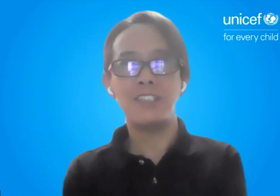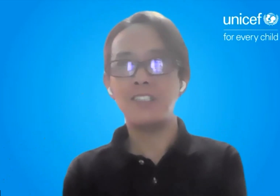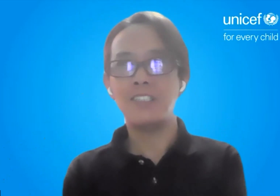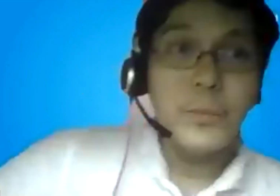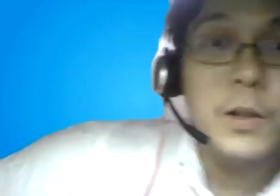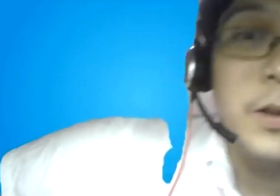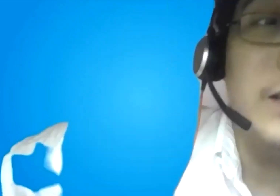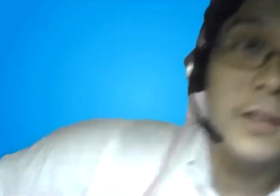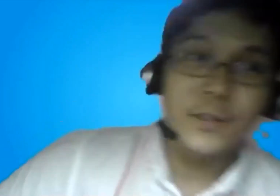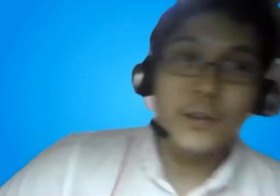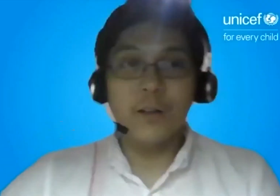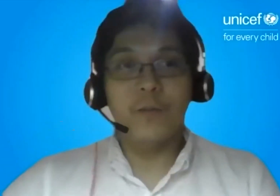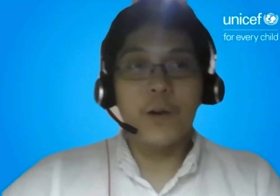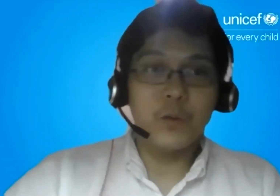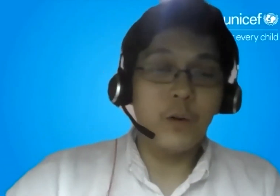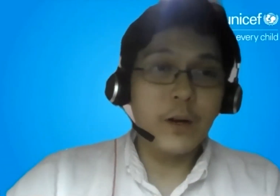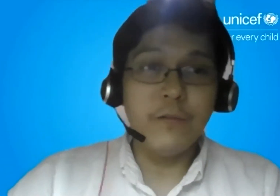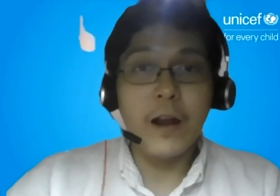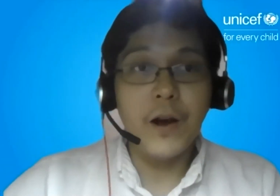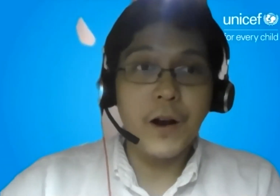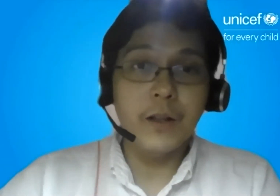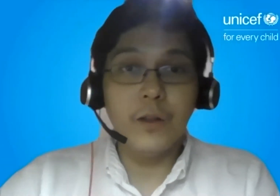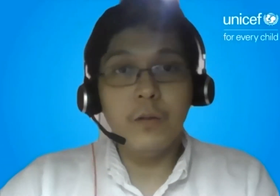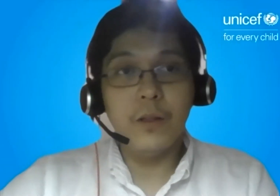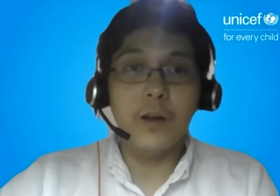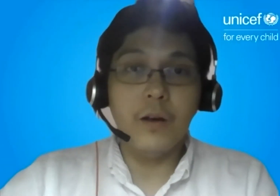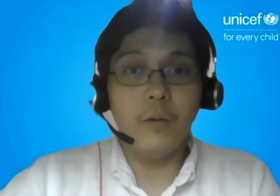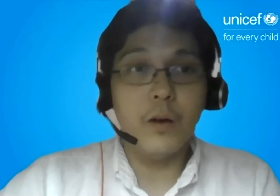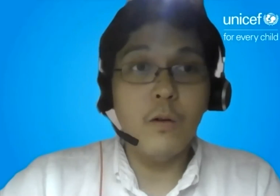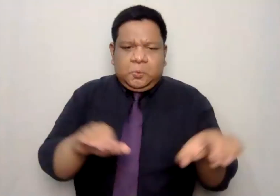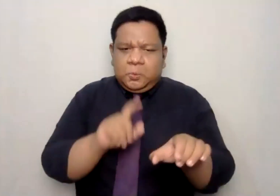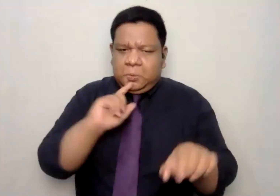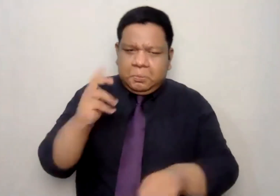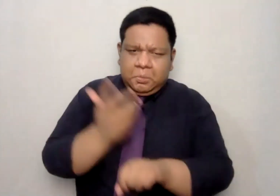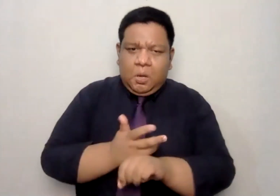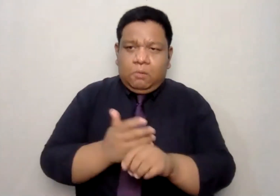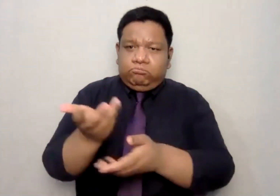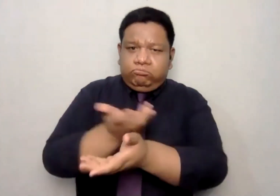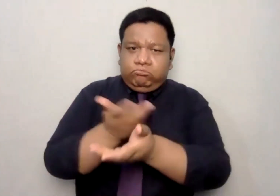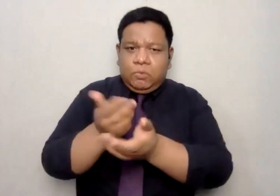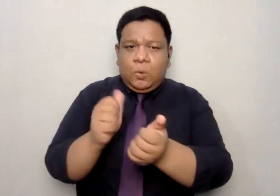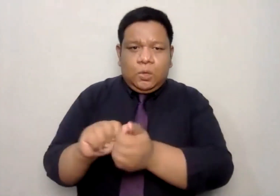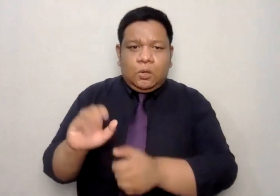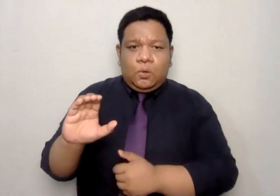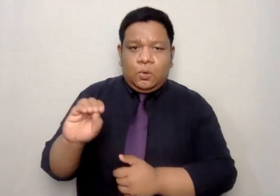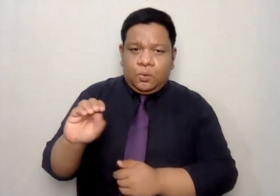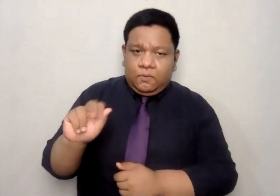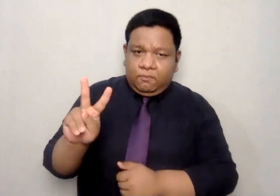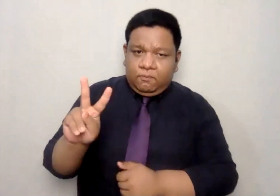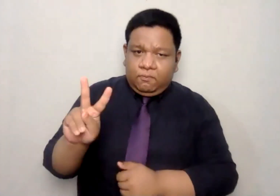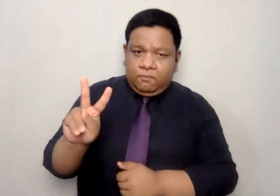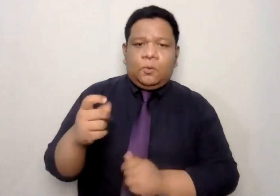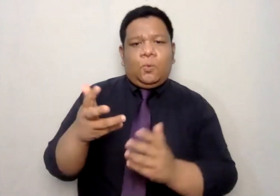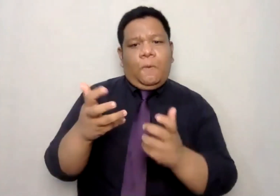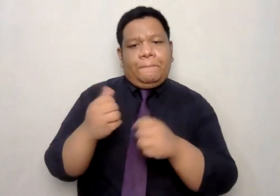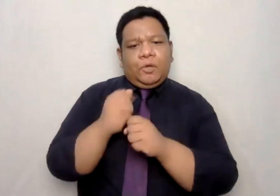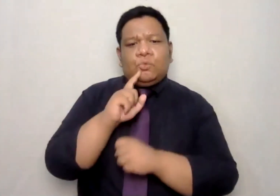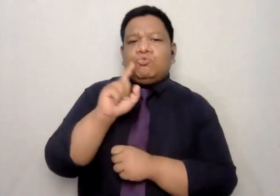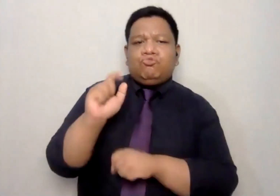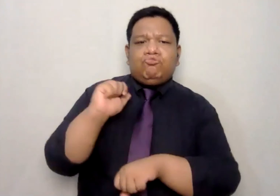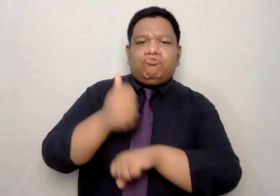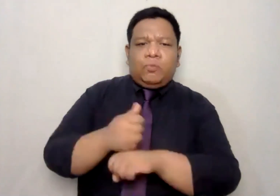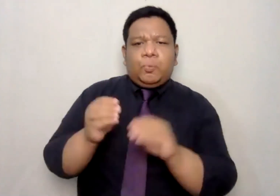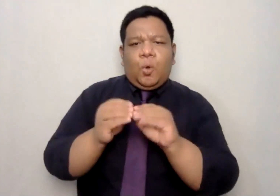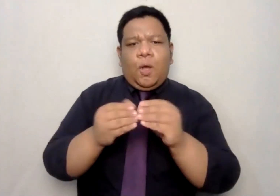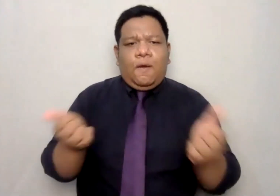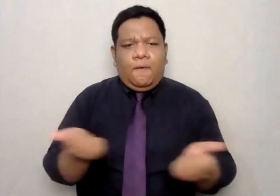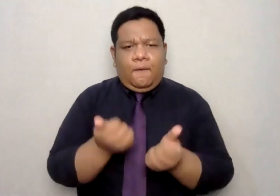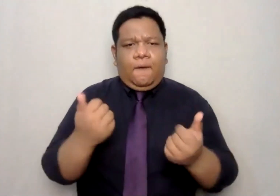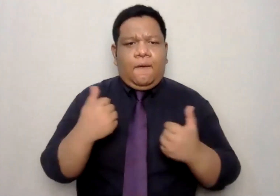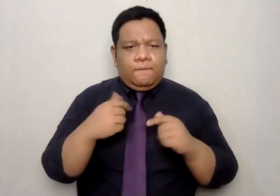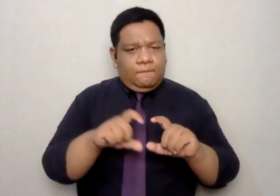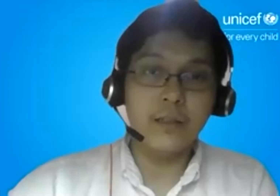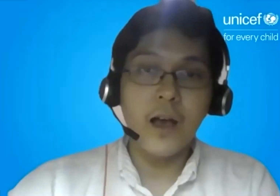Yes, Paul. That is correct. Of course we're working very hard with vaccine facilities to make sure that more vaccines are available for use in the Philippines.